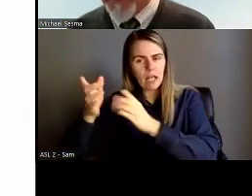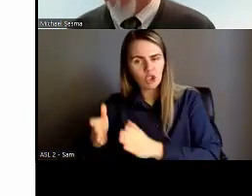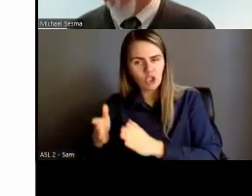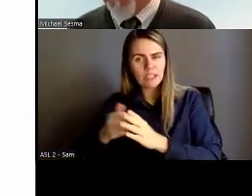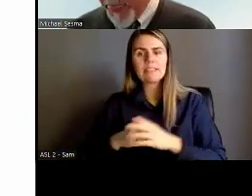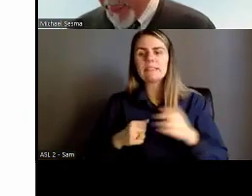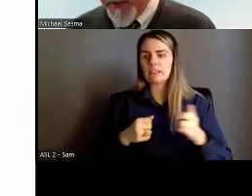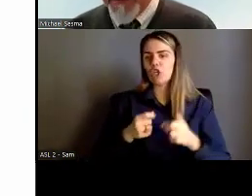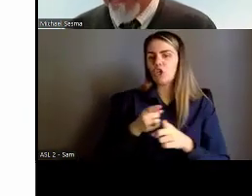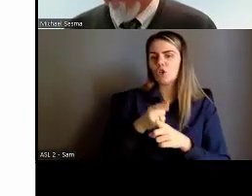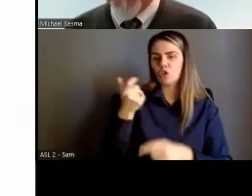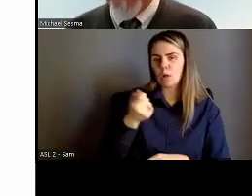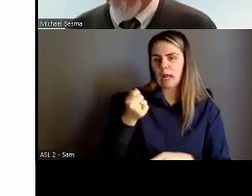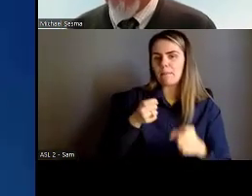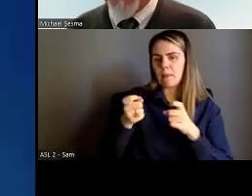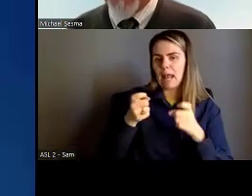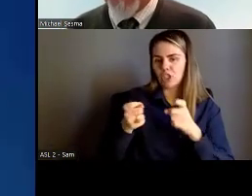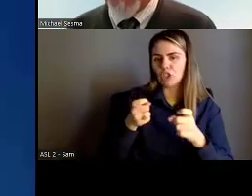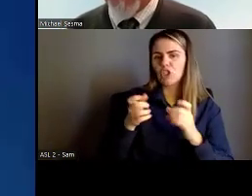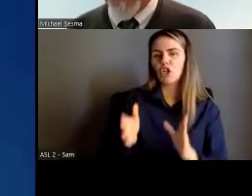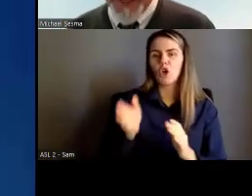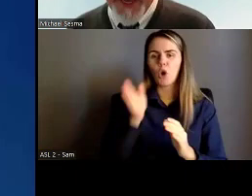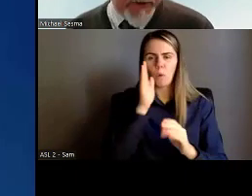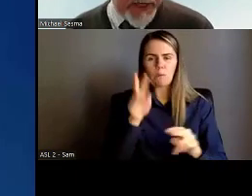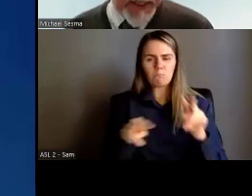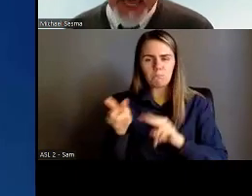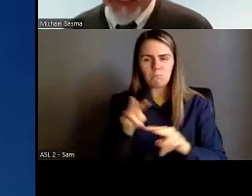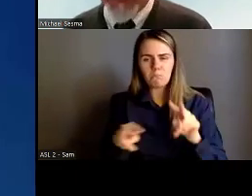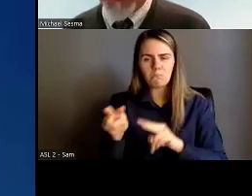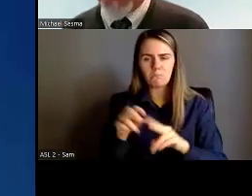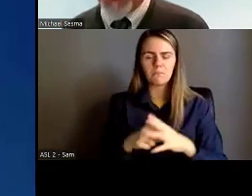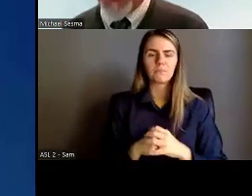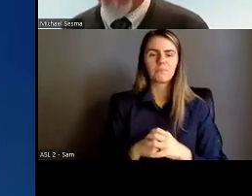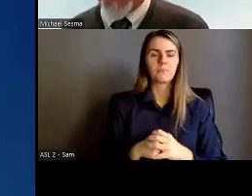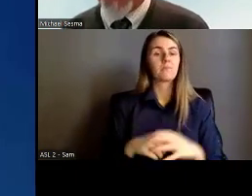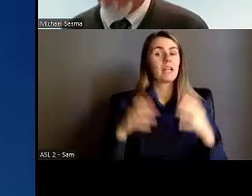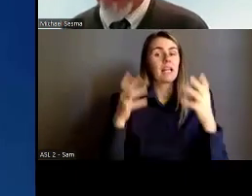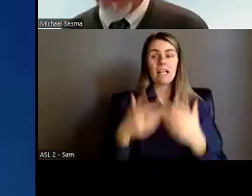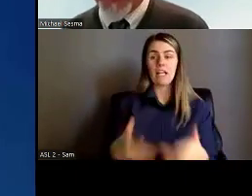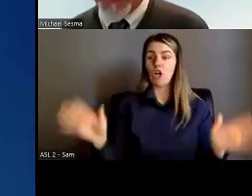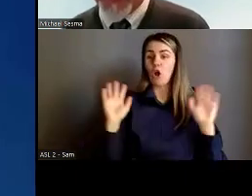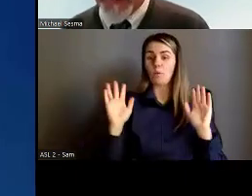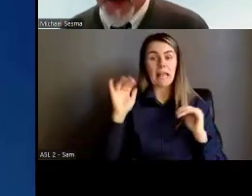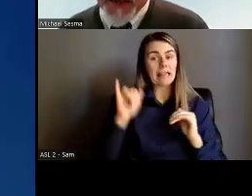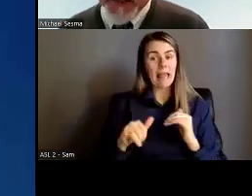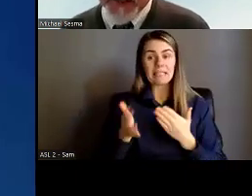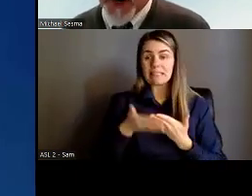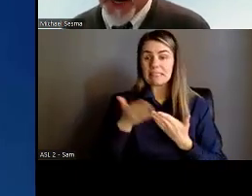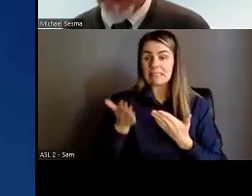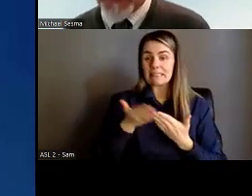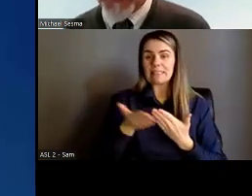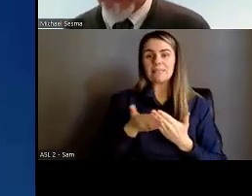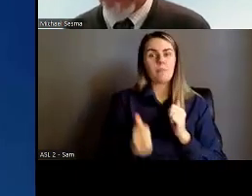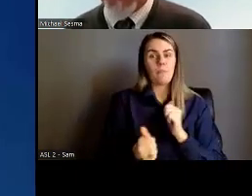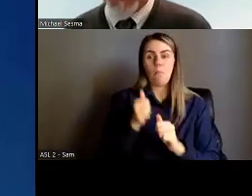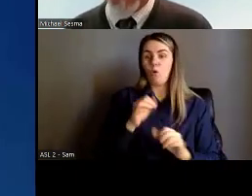So there you have it. It's that easy. The most important thing about this process is,